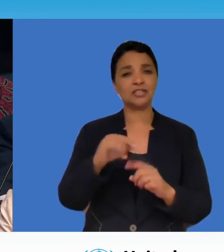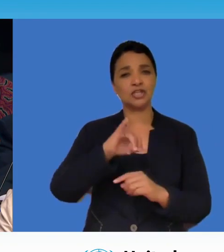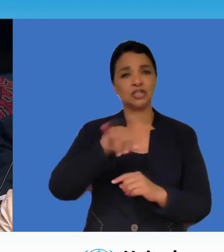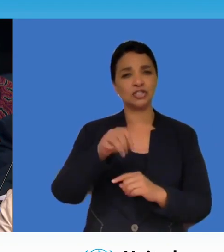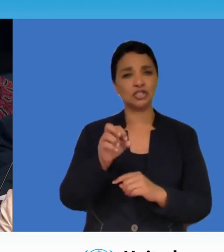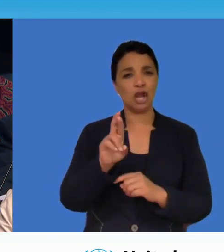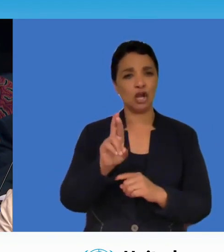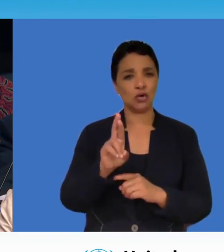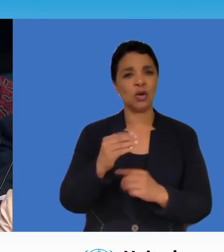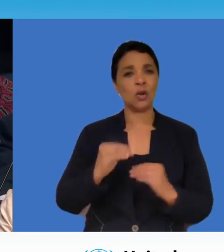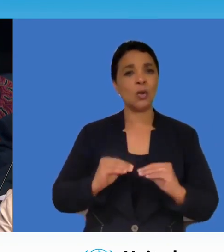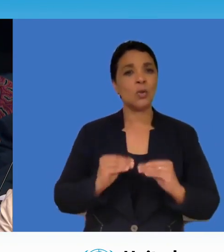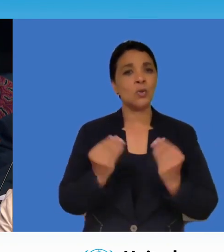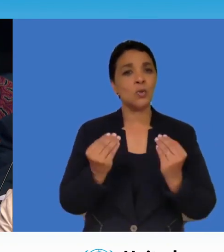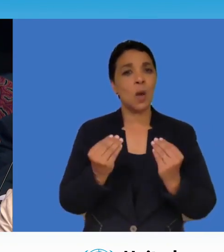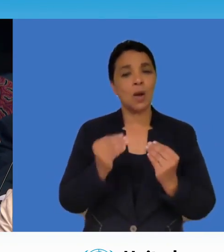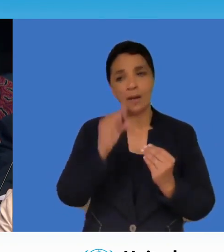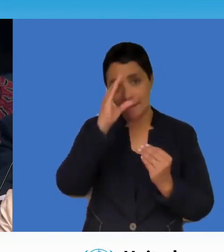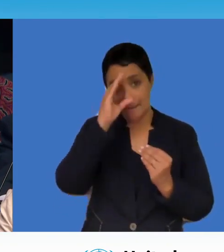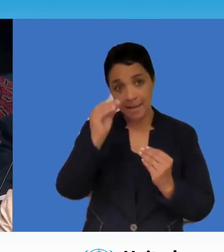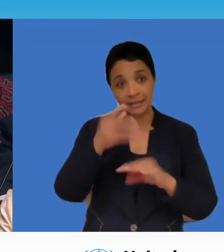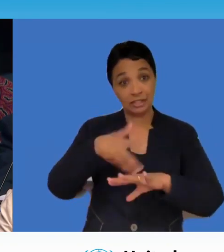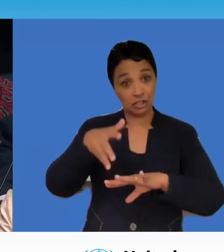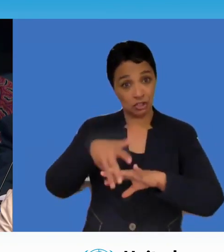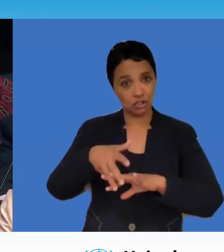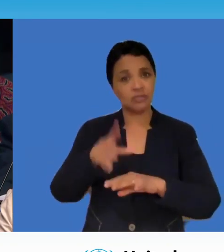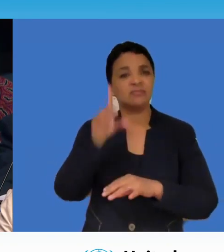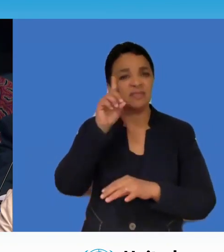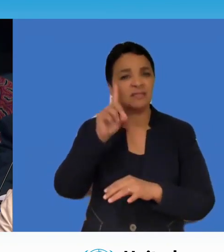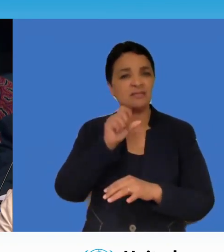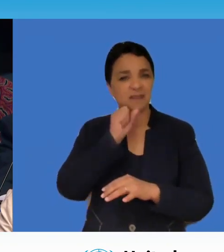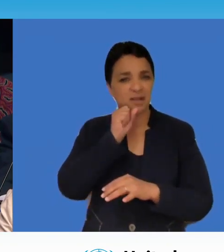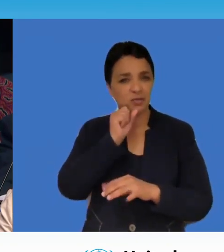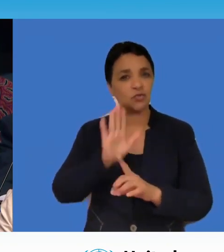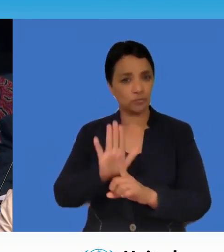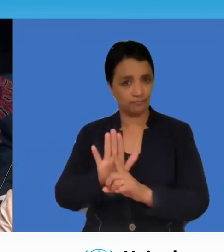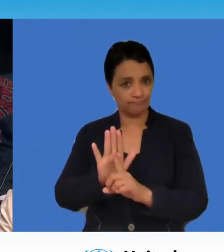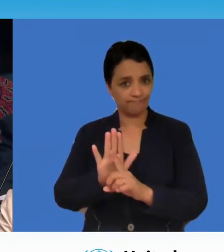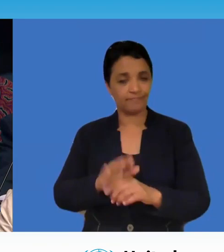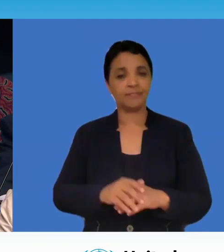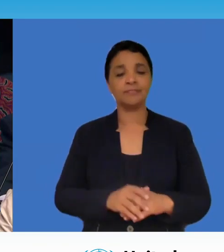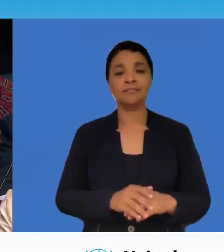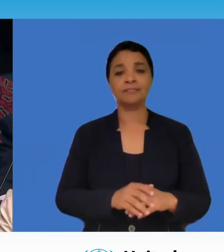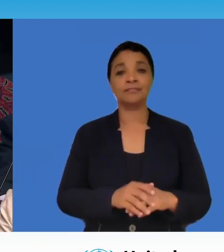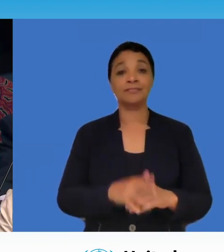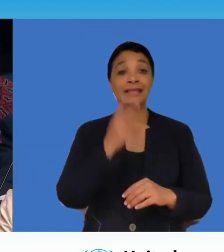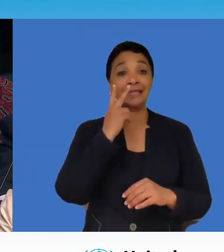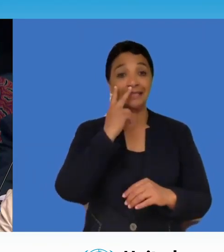man with Down Syndrome you can see at the top of the foot at the top of the art is a football field